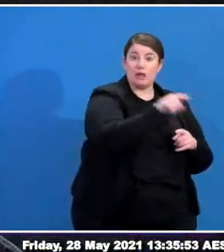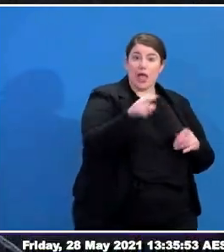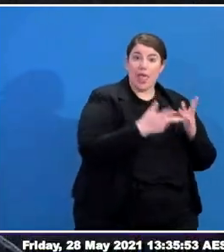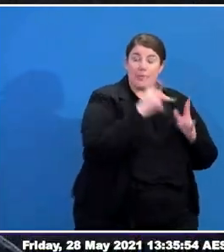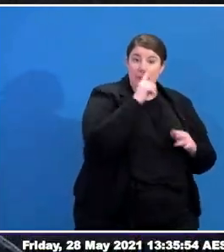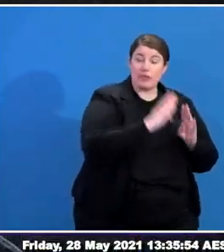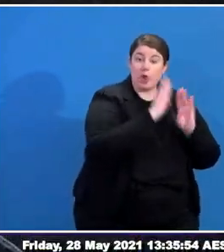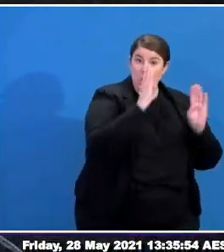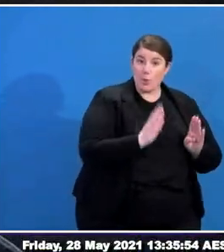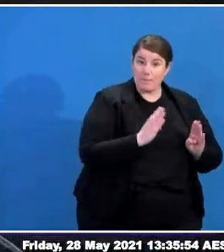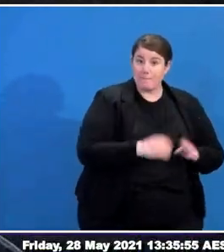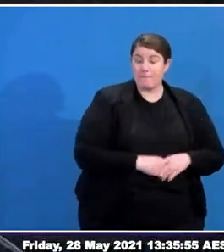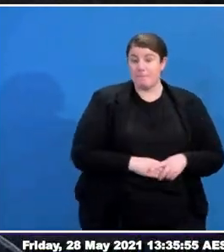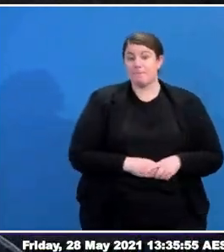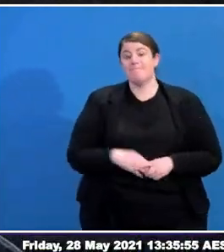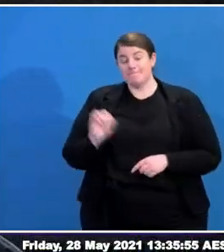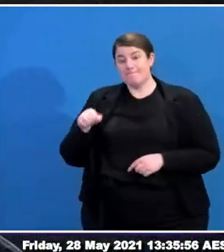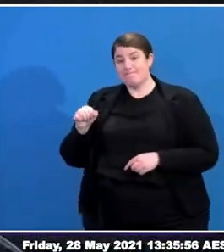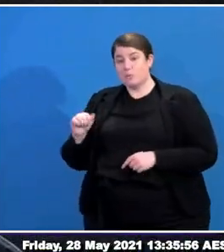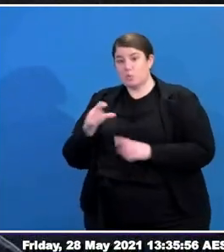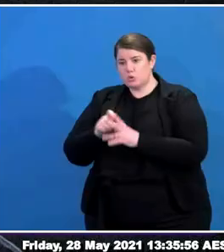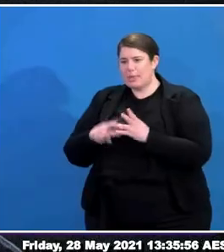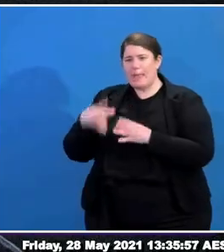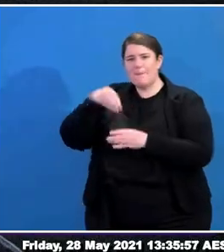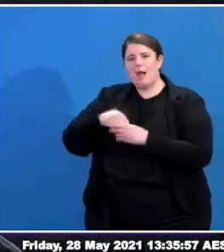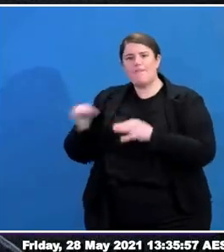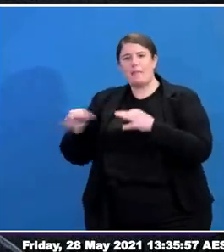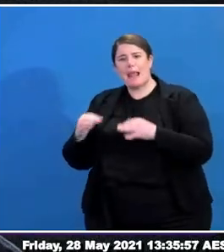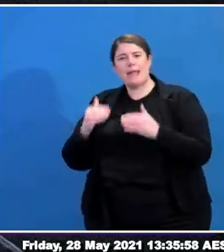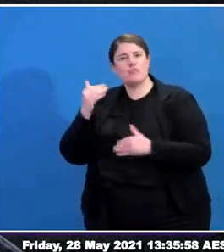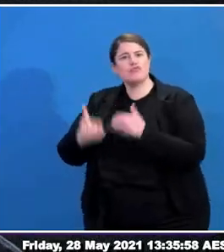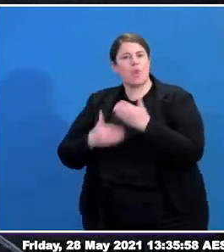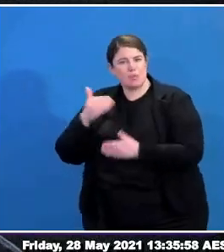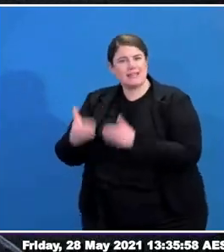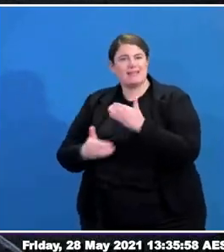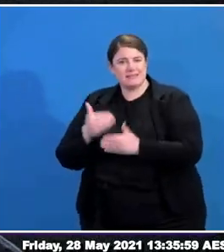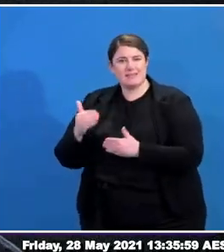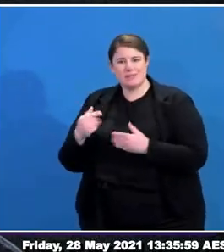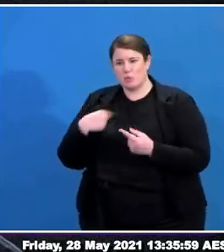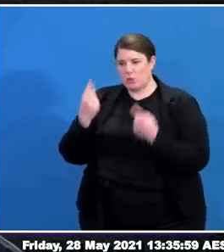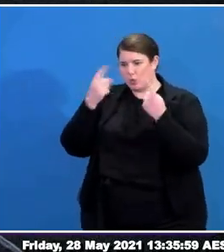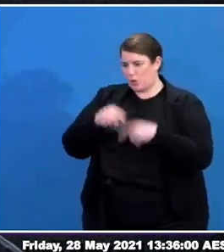MR McNAUGHTON: Yes, we do that as part of the planning process, so the roster of care is but one input into the development of the plan.